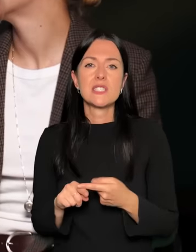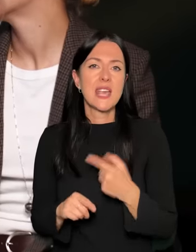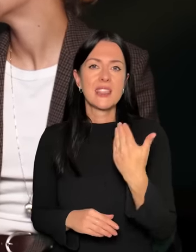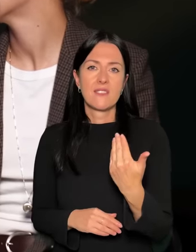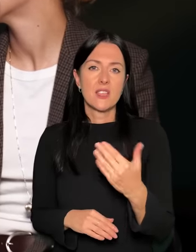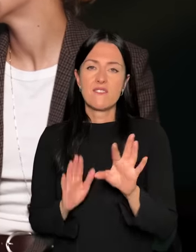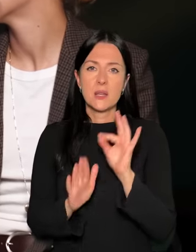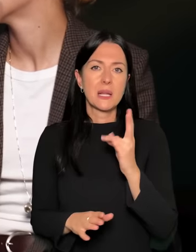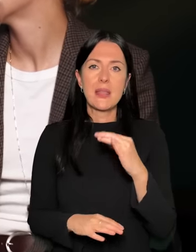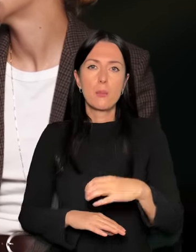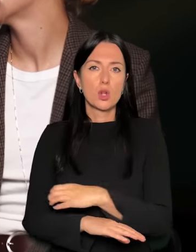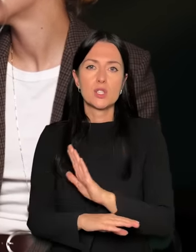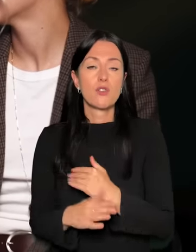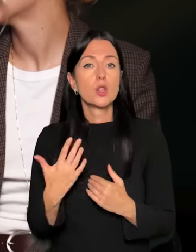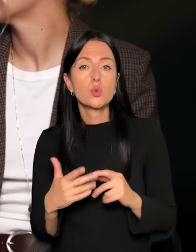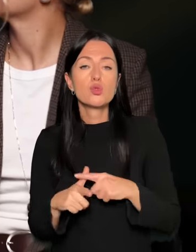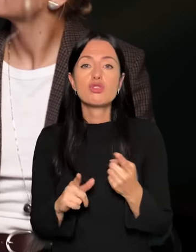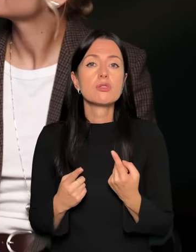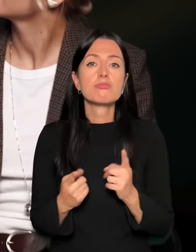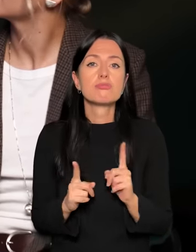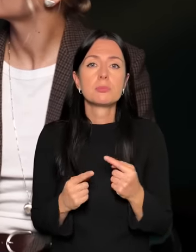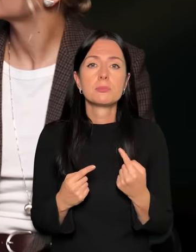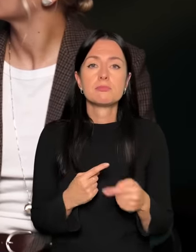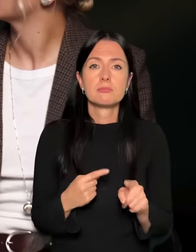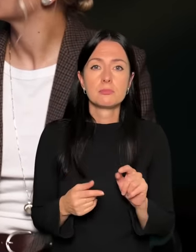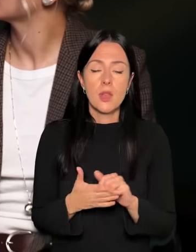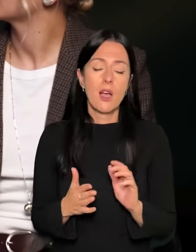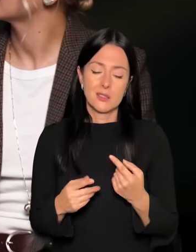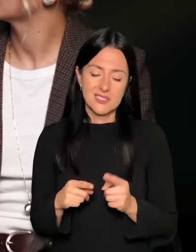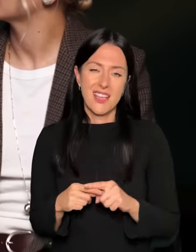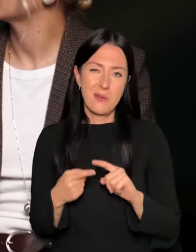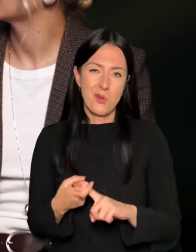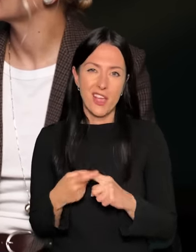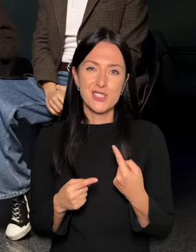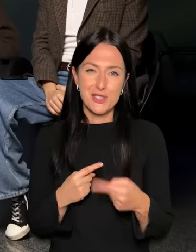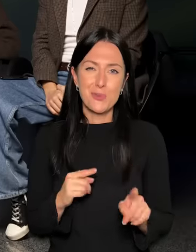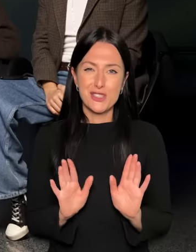Is it your choice not to have a prosthetic, or is it for some other reason? It's for some other reason.